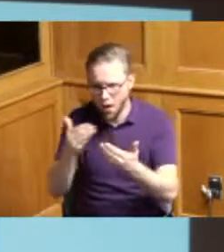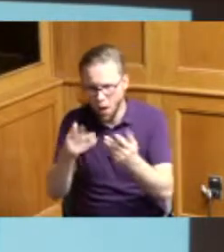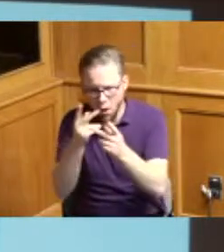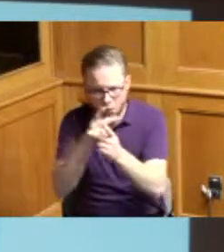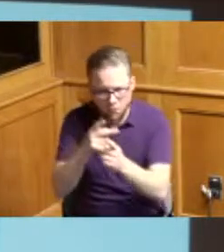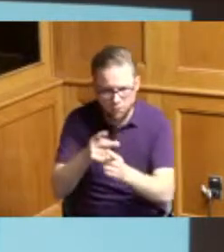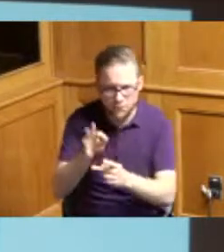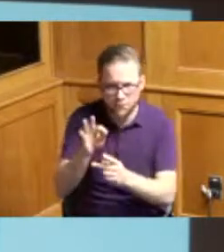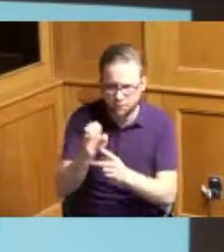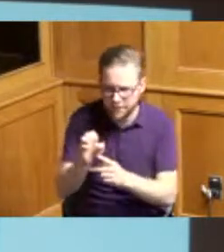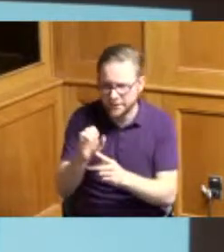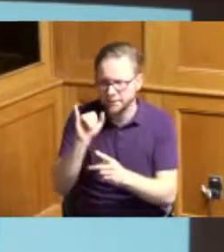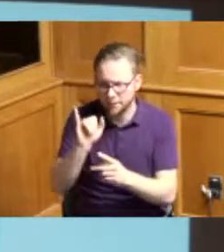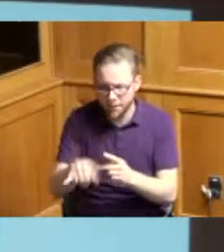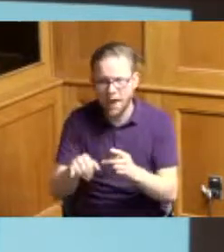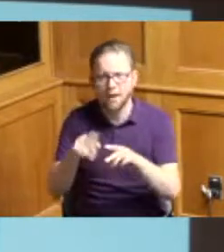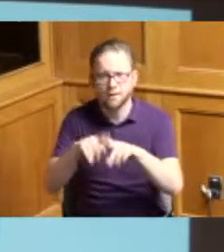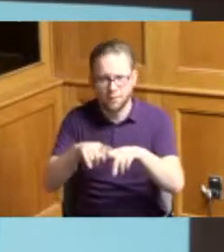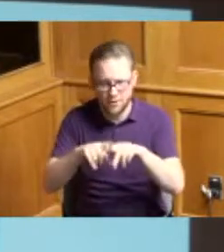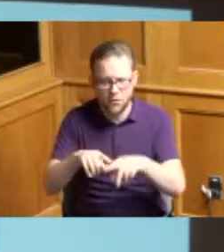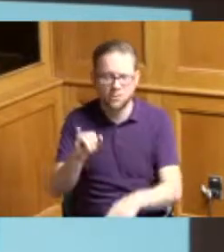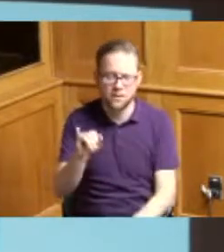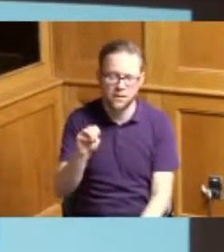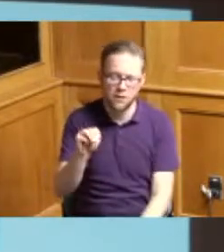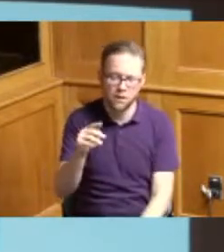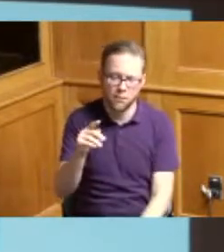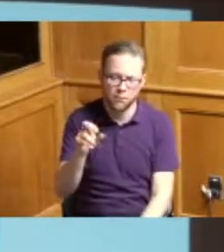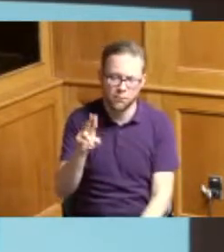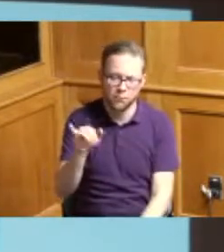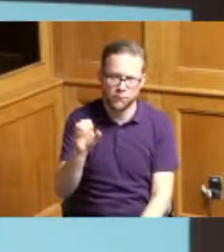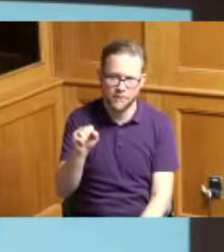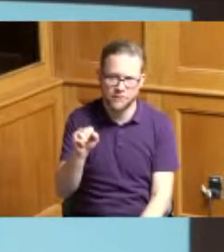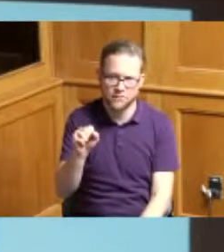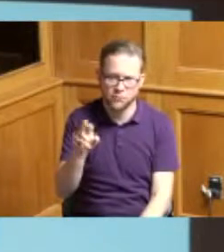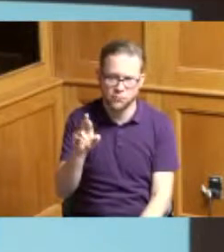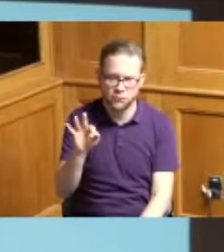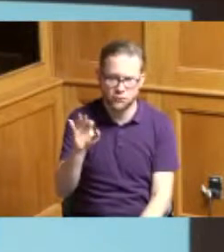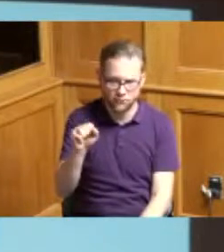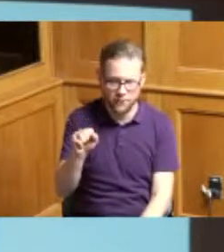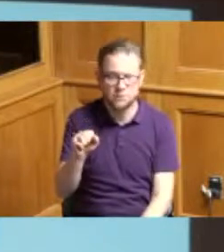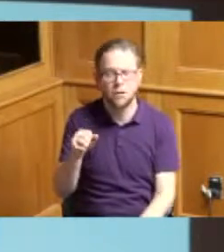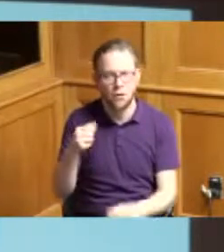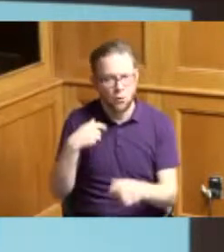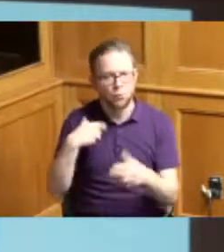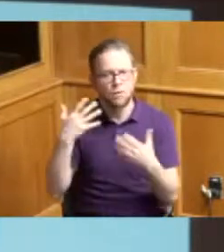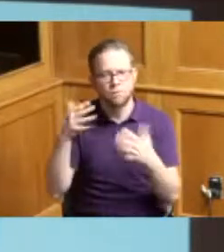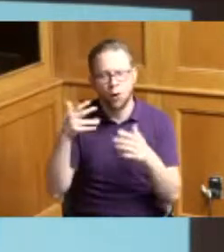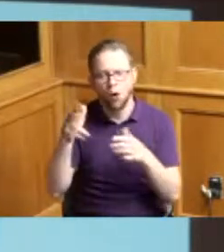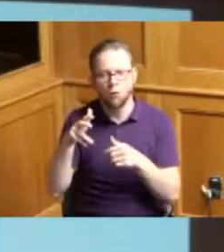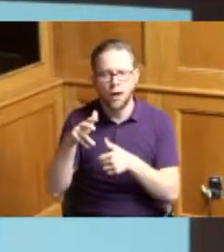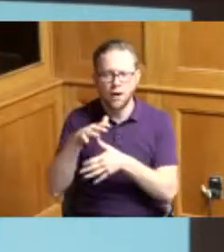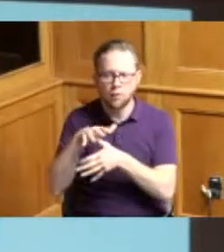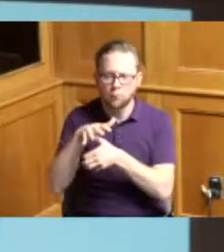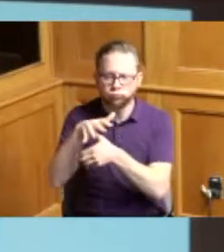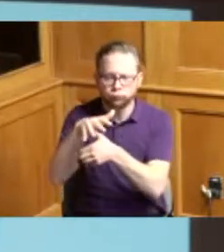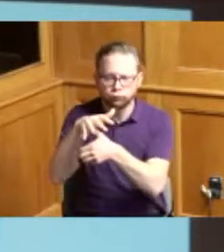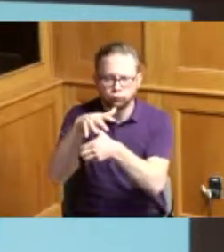with cages we've worked with parks to do the kind of flyover data collection that was necessary to